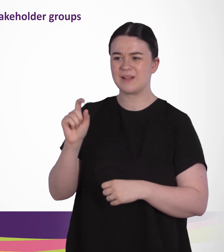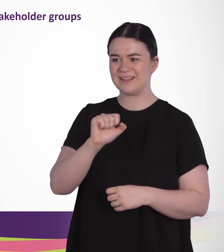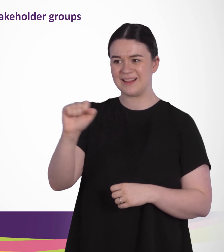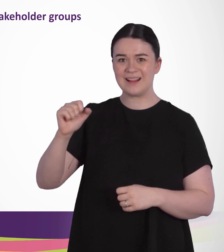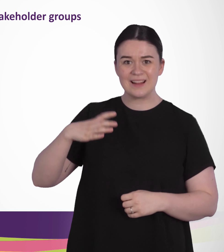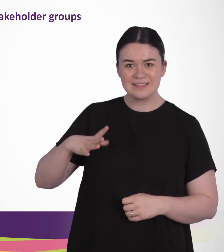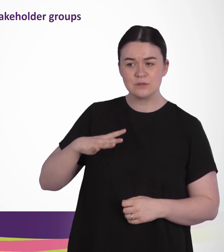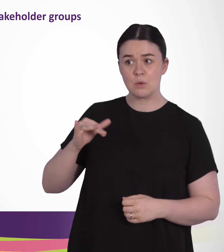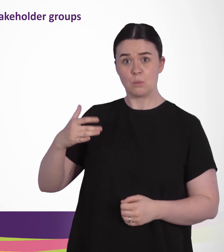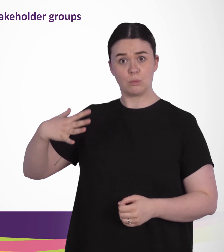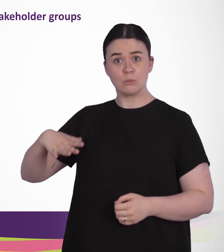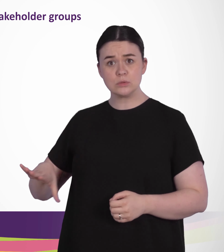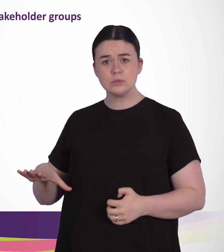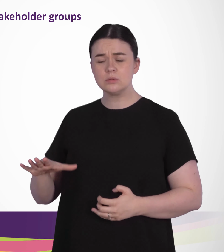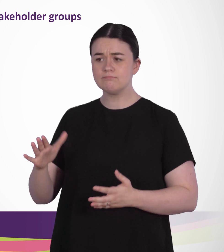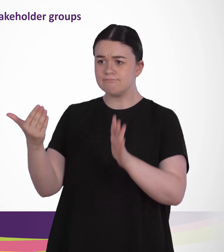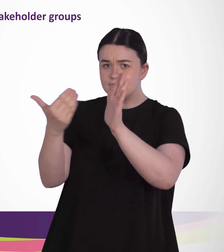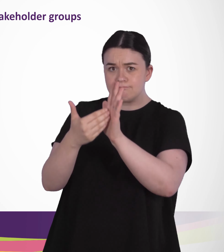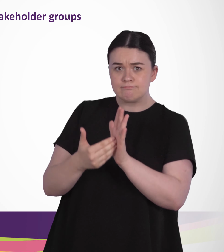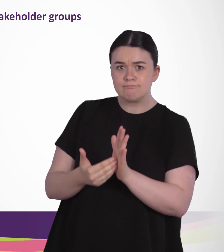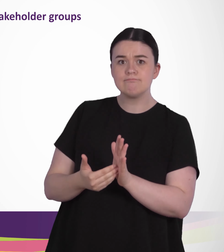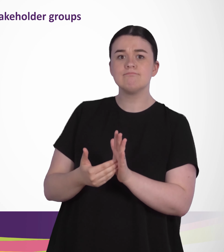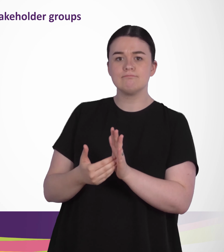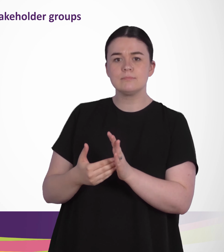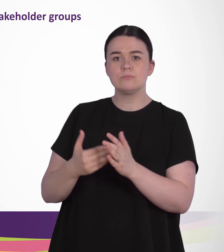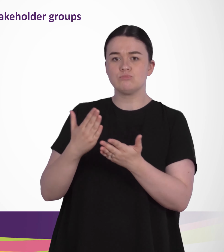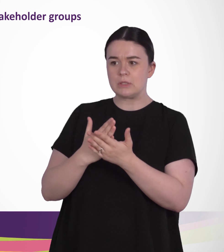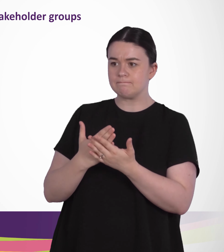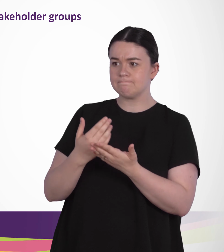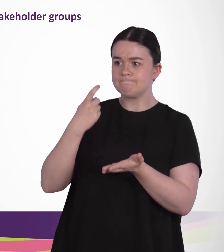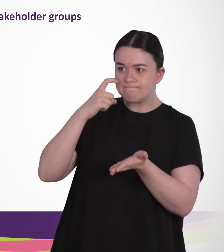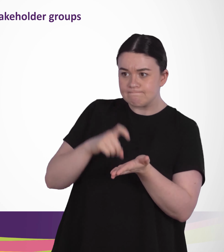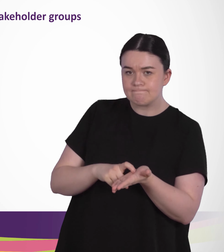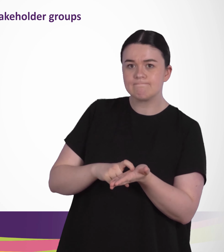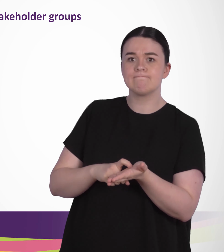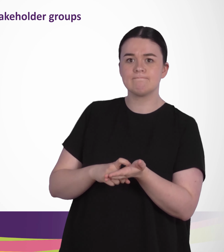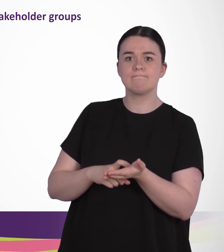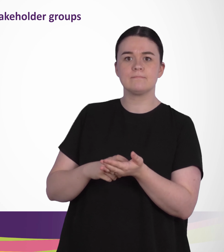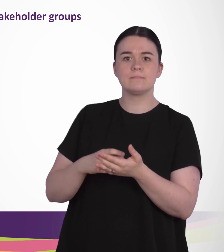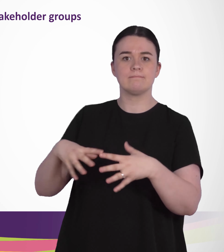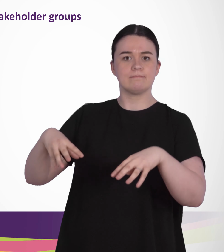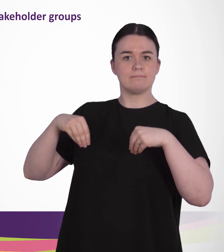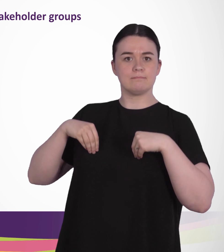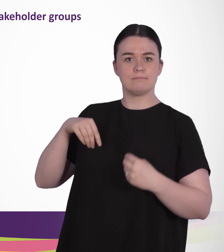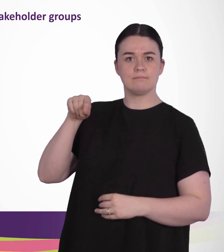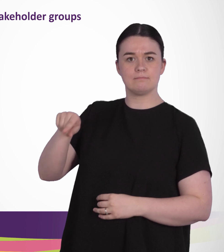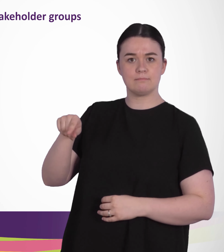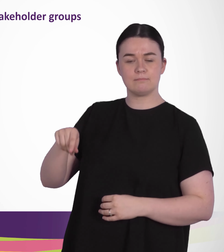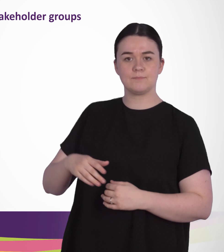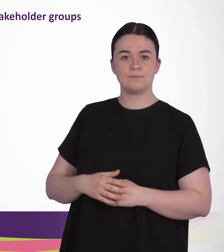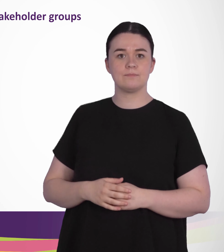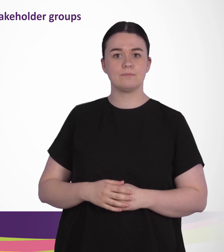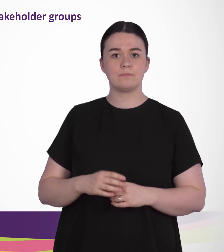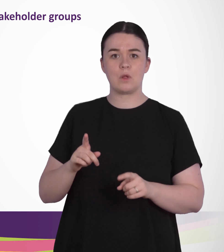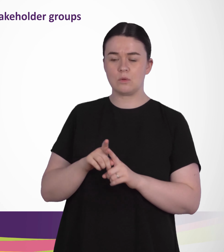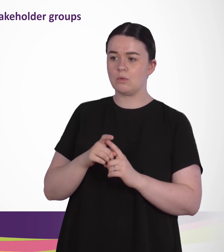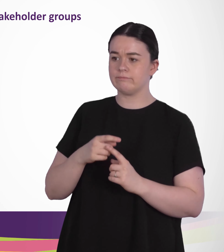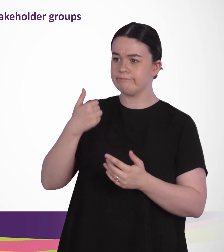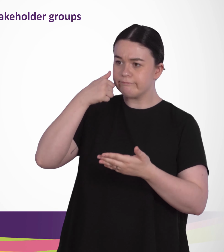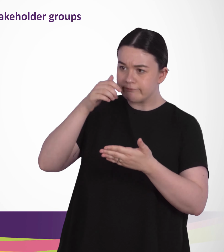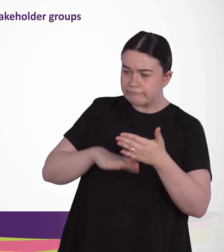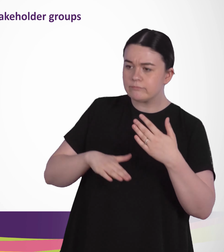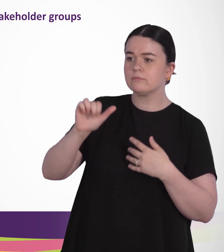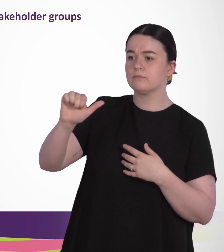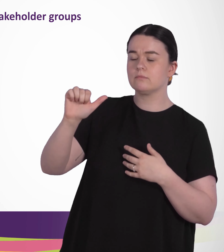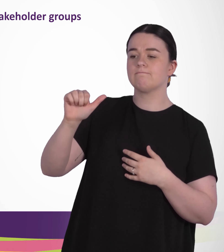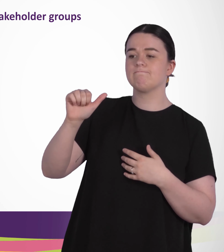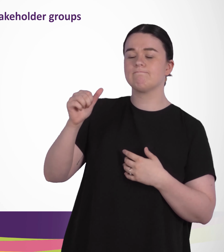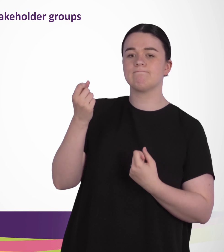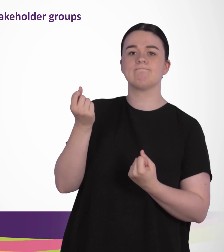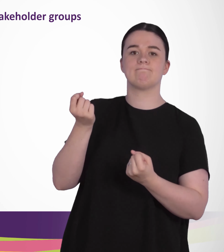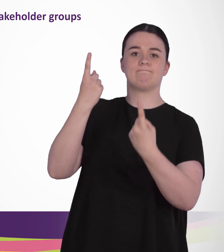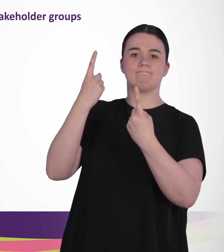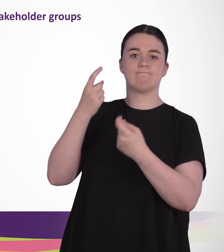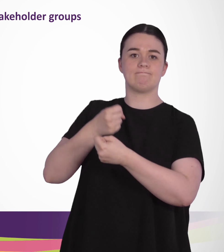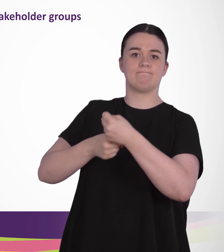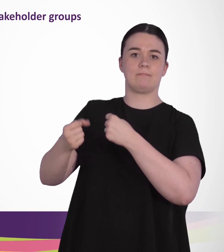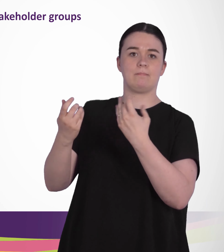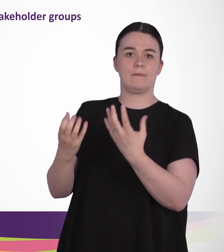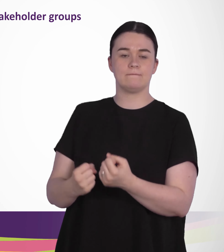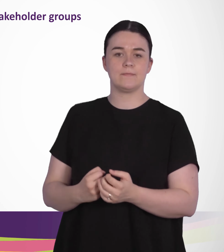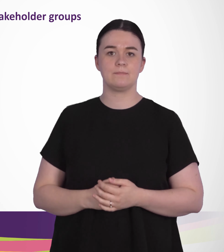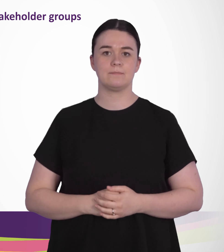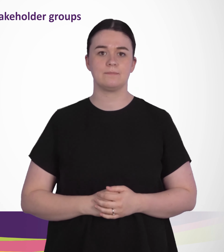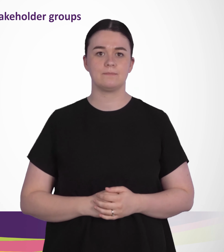and embracing the knowledge of Aboriginal and Torres Strait Islander culture.